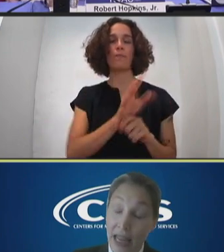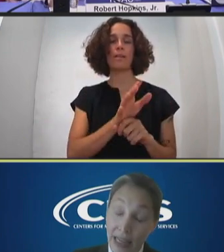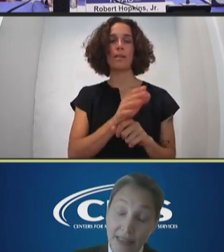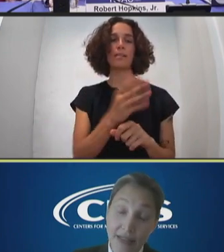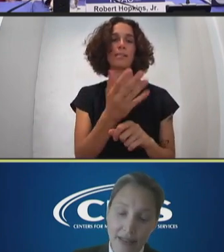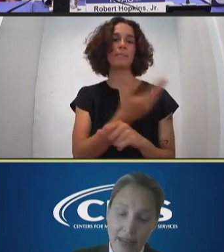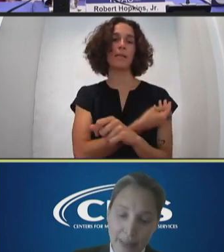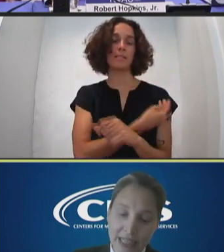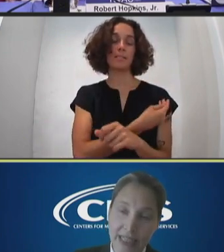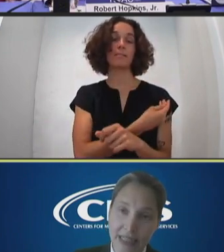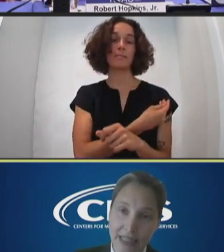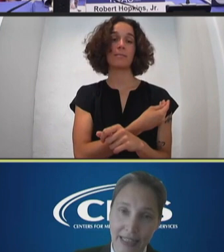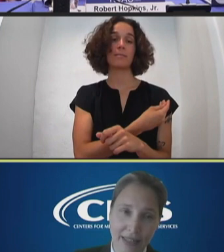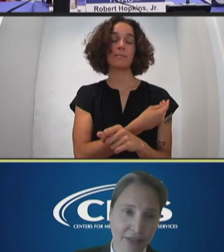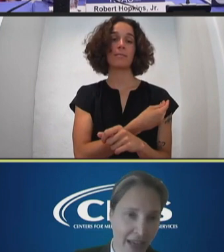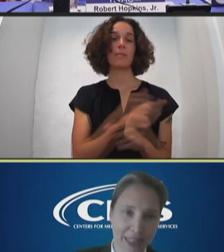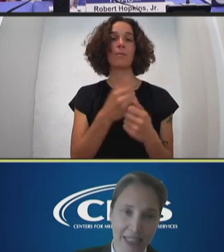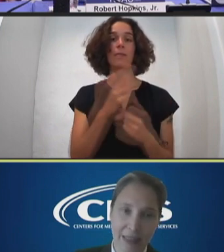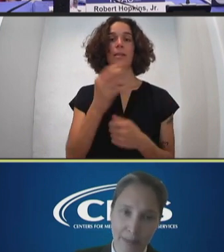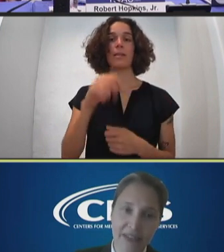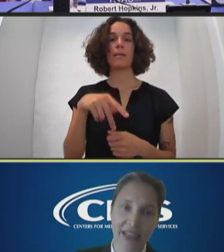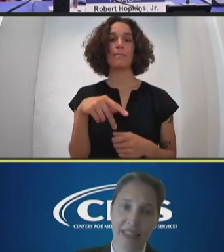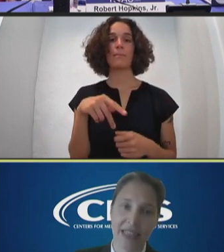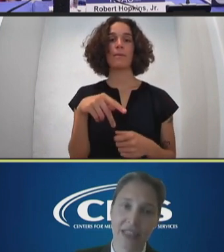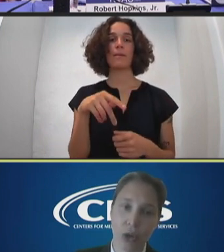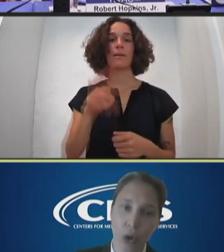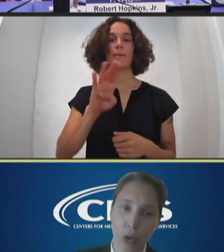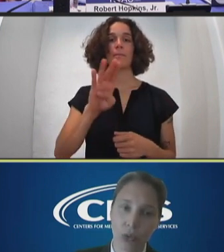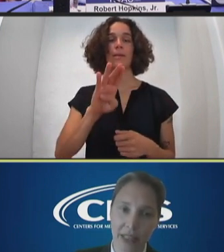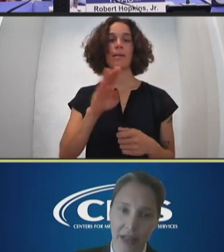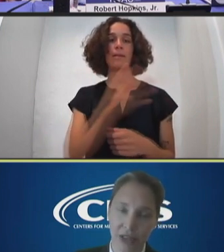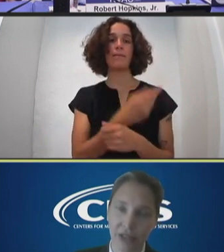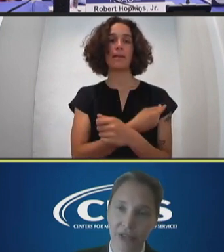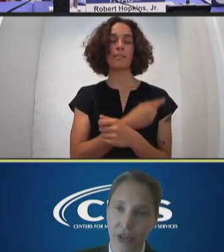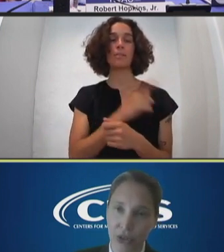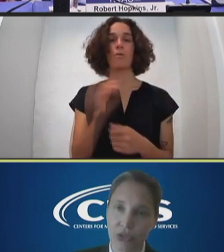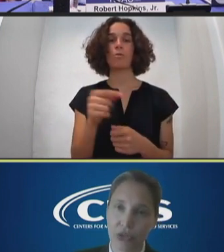And that the hepatitis B vaccine is only covered for those who are